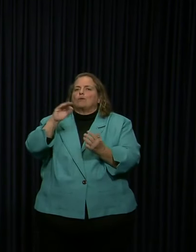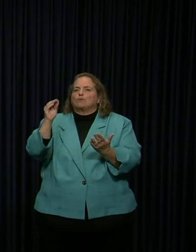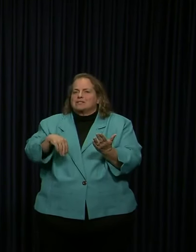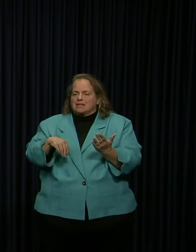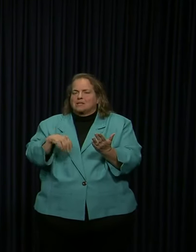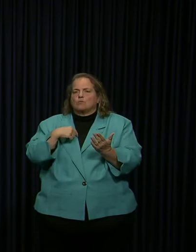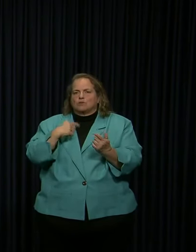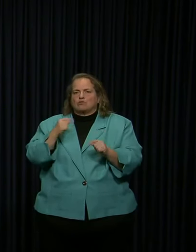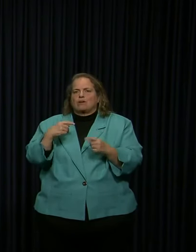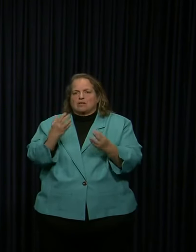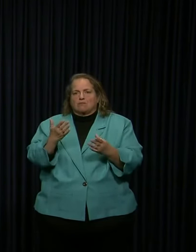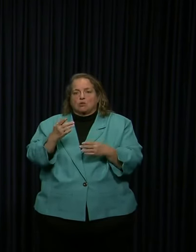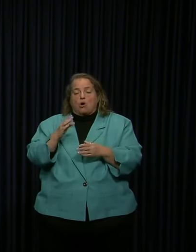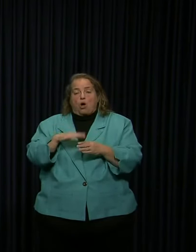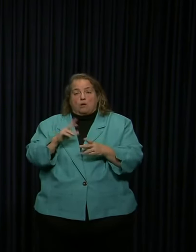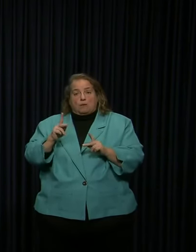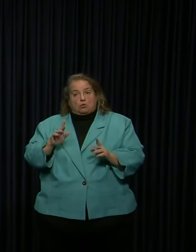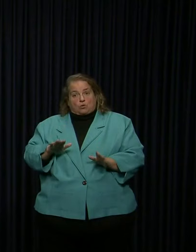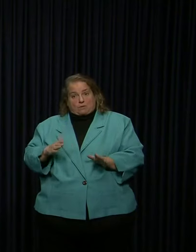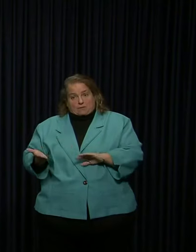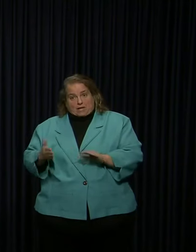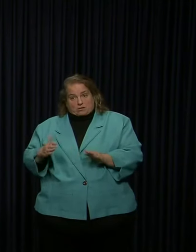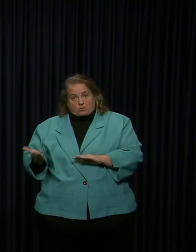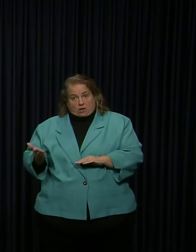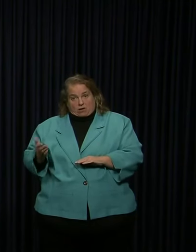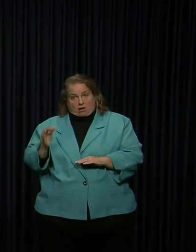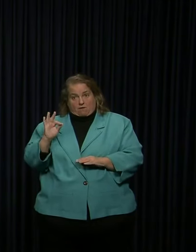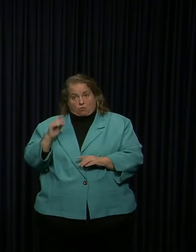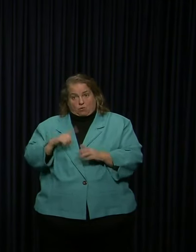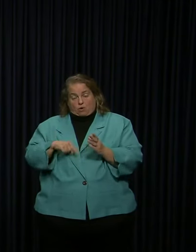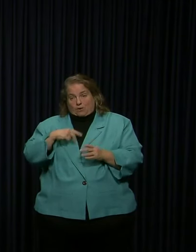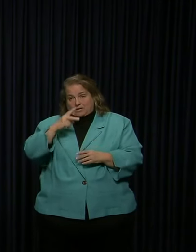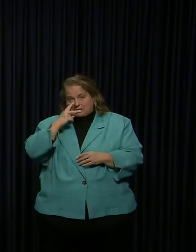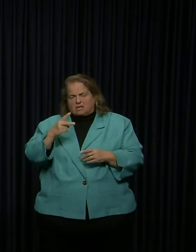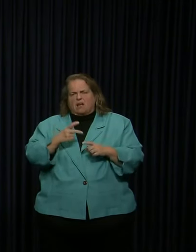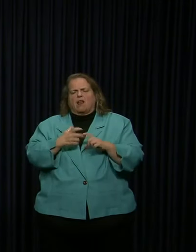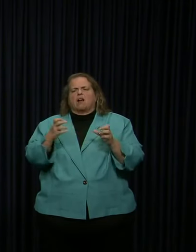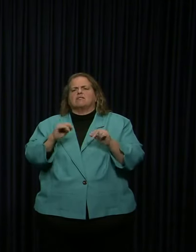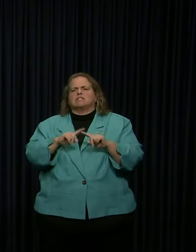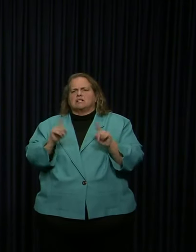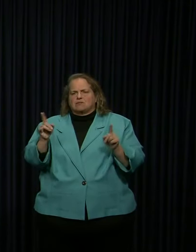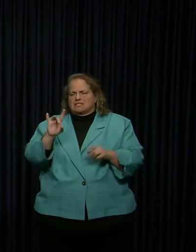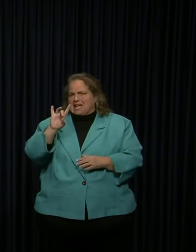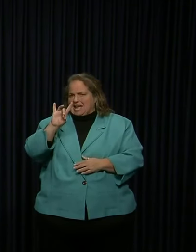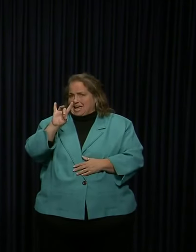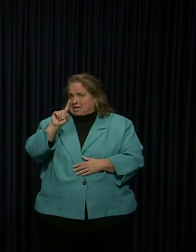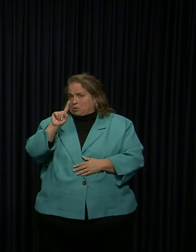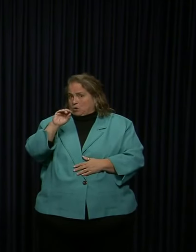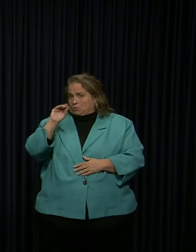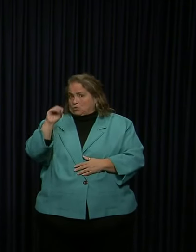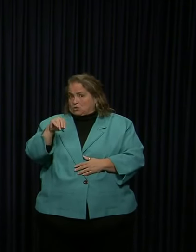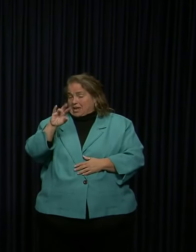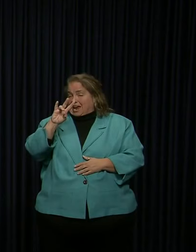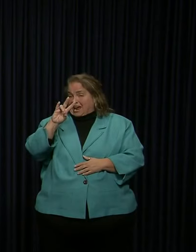OF ETHNICITY ON DEATHS.